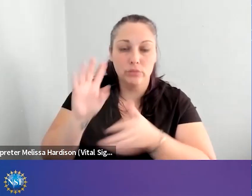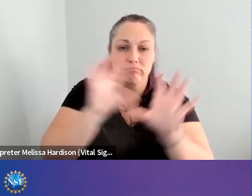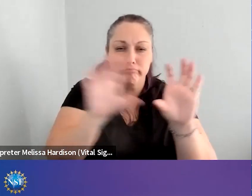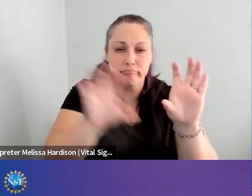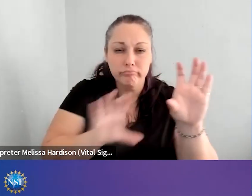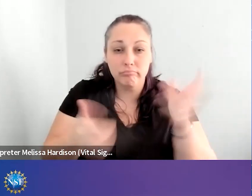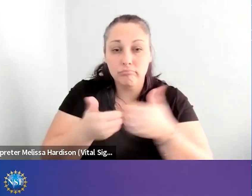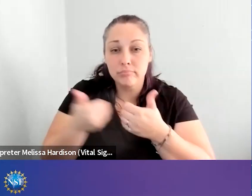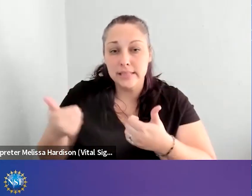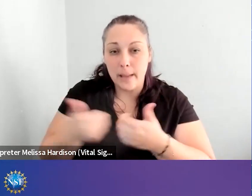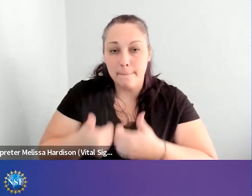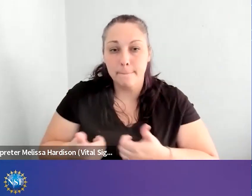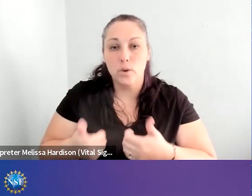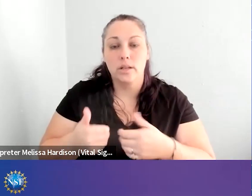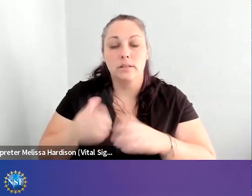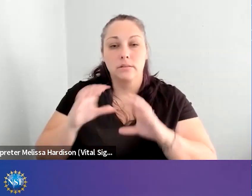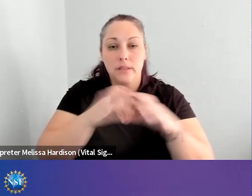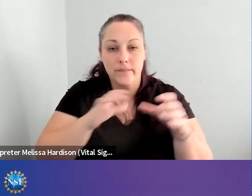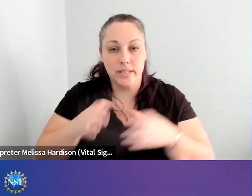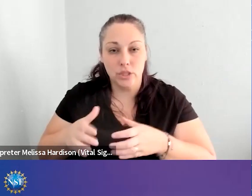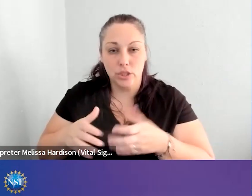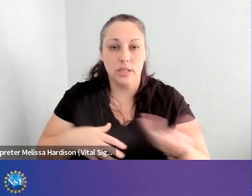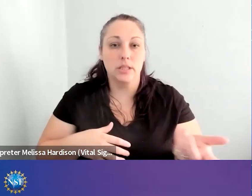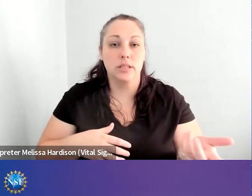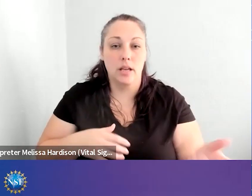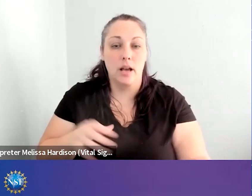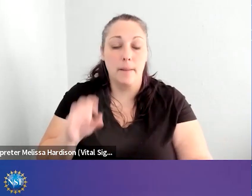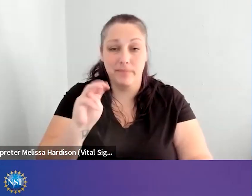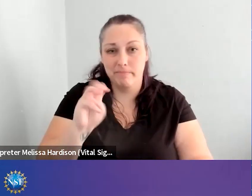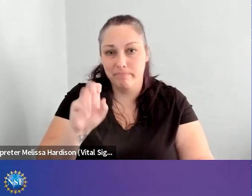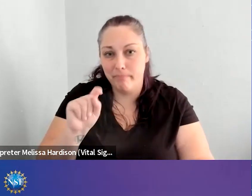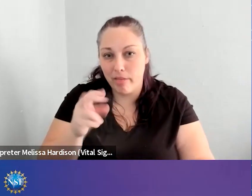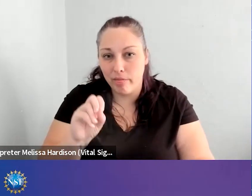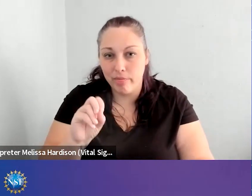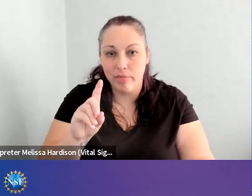and community transformation; and methodology. And you'll see different program officers names there.